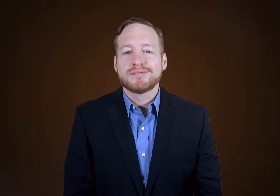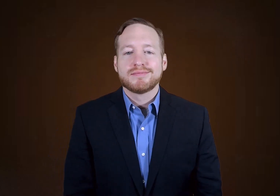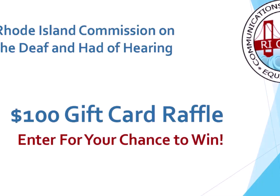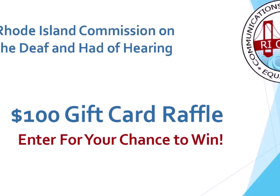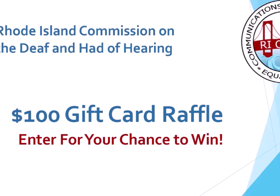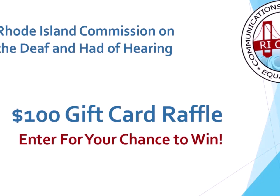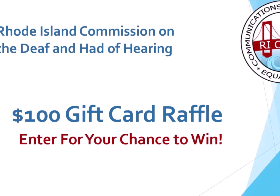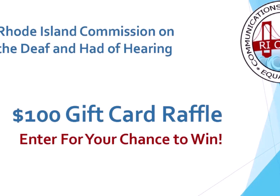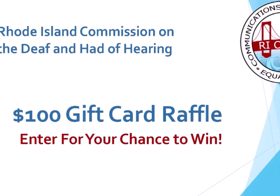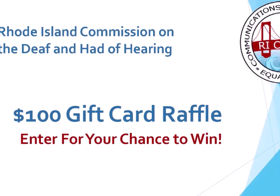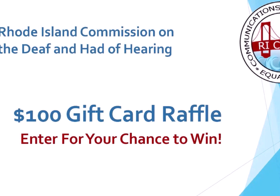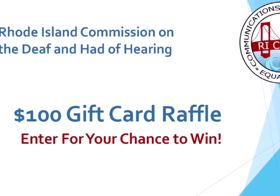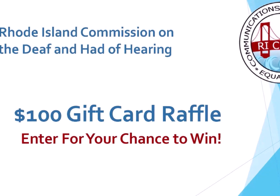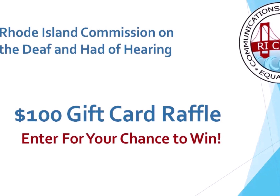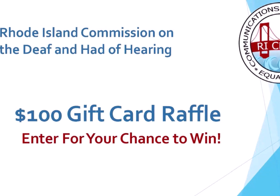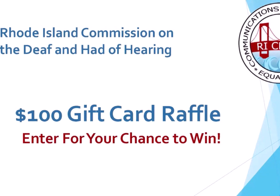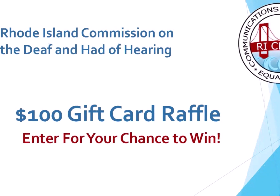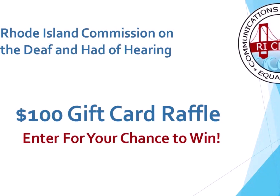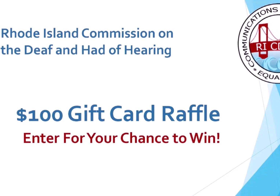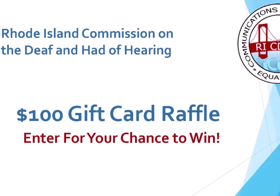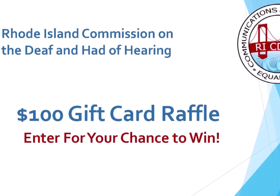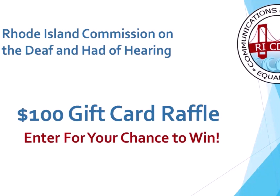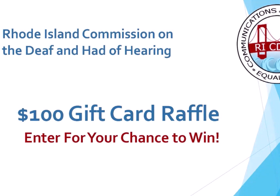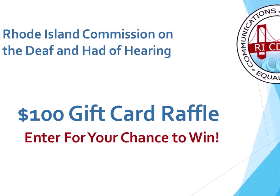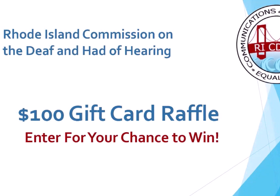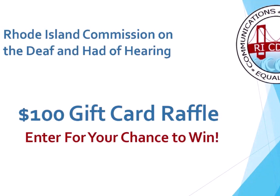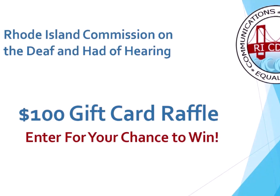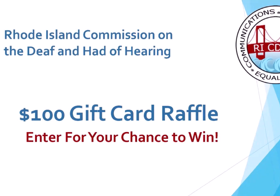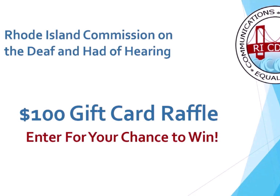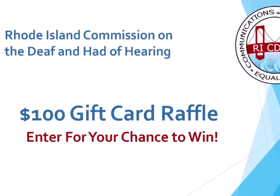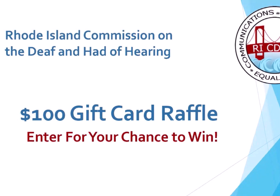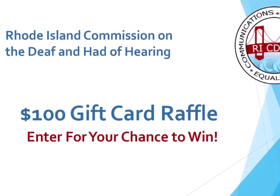and what the prizes look like